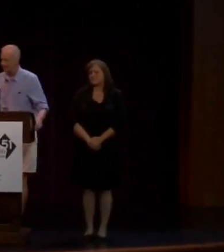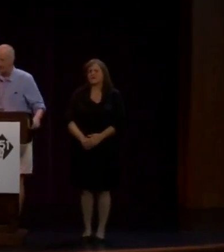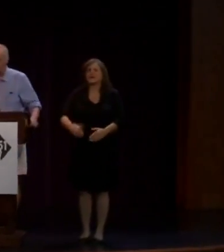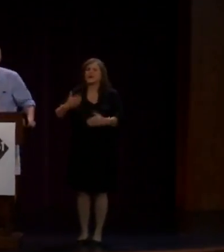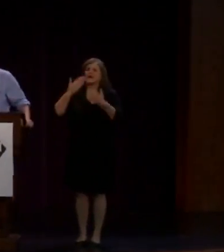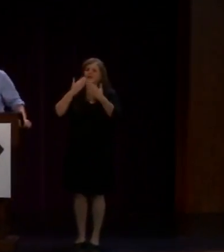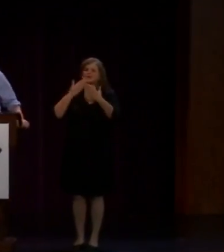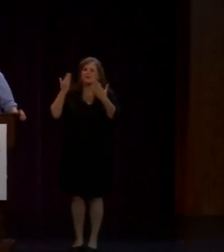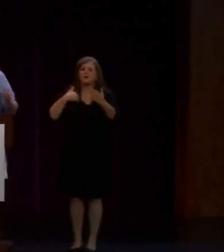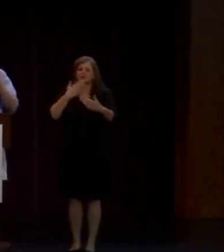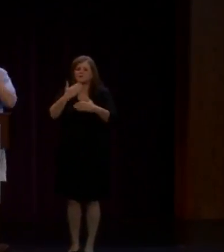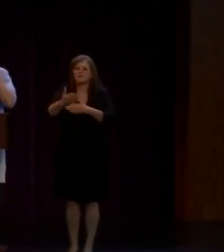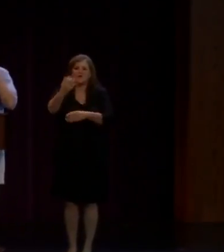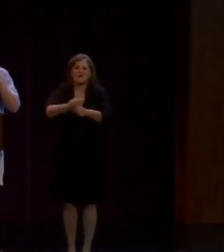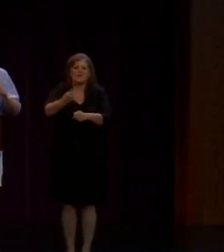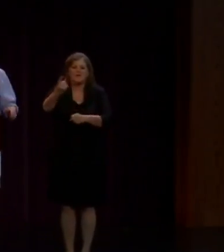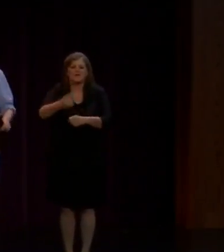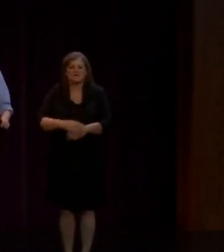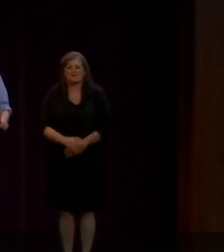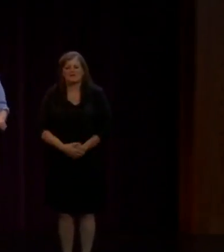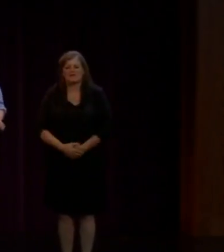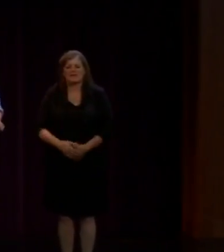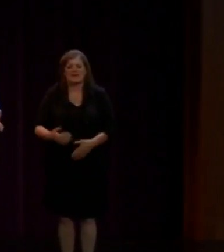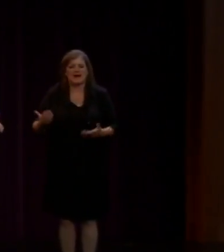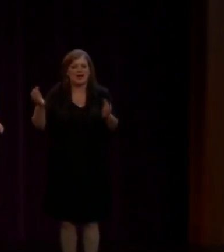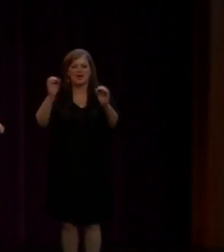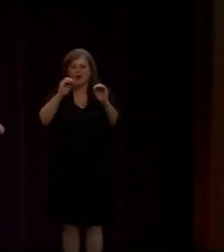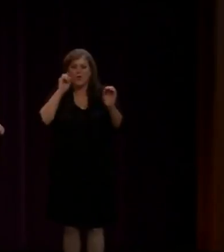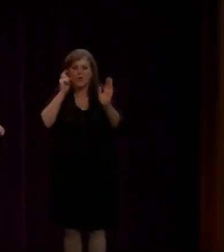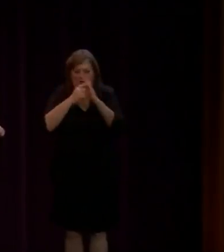THANK YOU VERY MUCH AND GOOD MORNING, EVERYONE. GOOD MORNING. NO ONE RECOGNIZES ME OUT OF